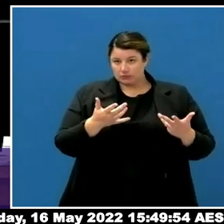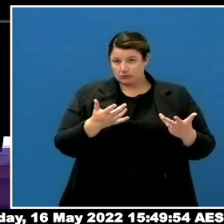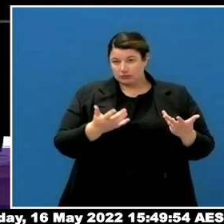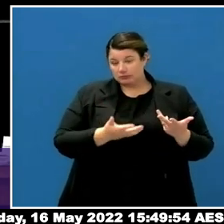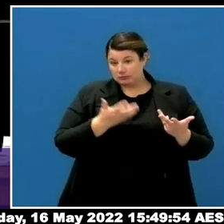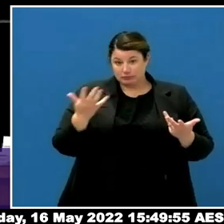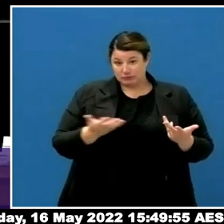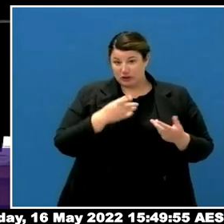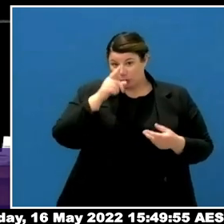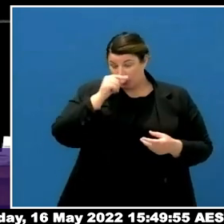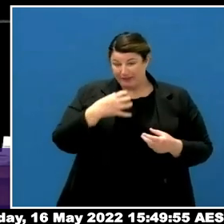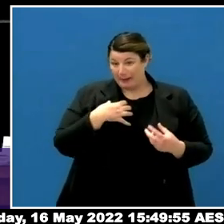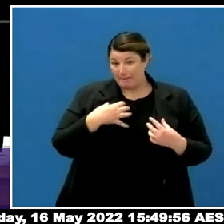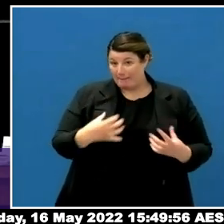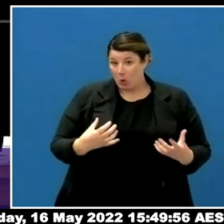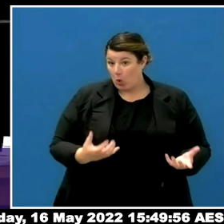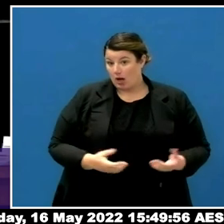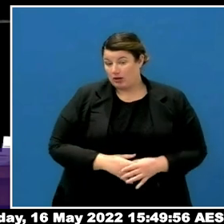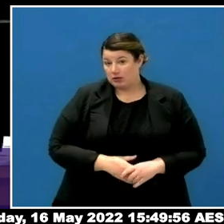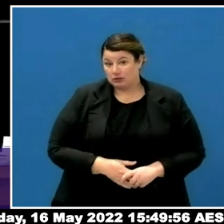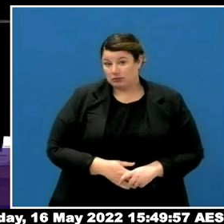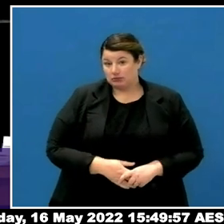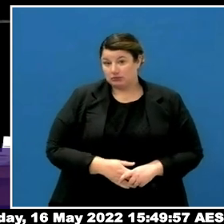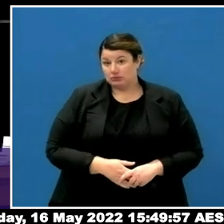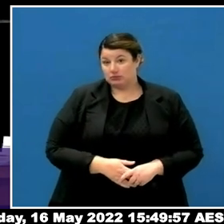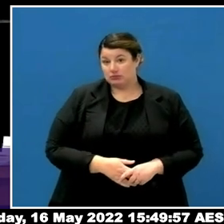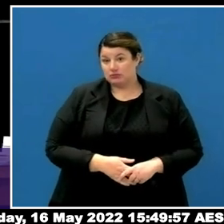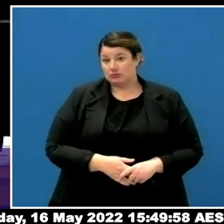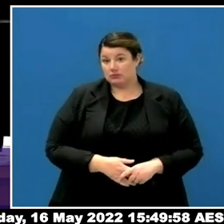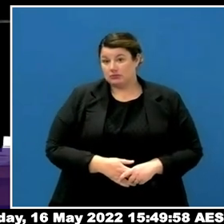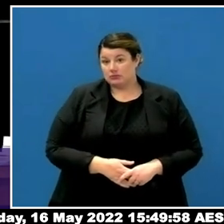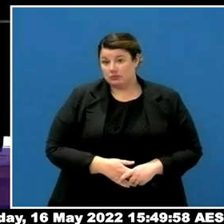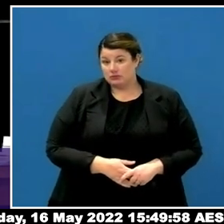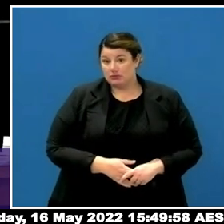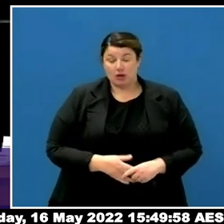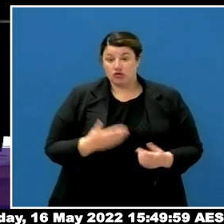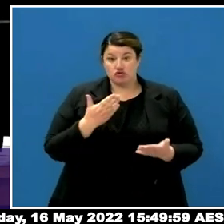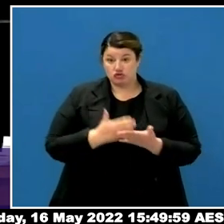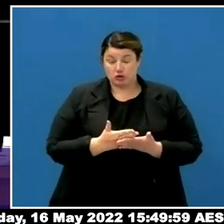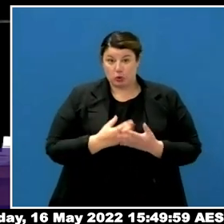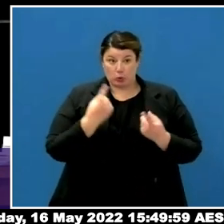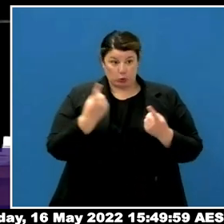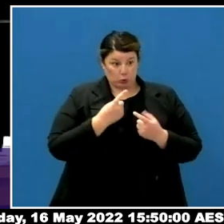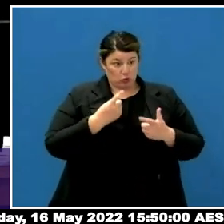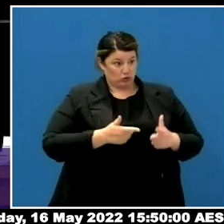I just - MR FOGARTY: This is the two - I just couldn't keep track. Alright. Were you notified of changes?